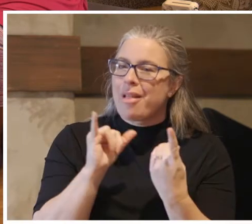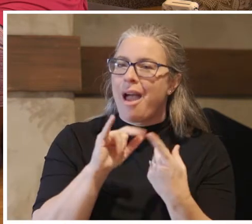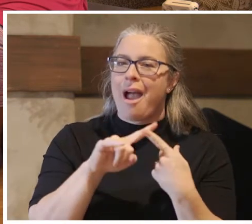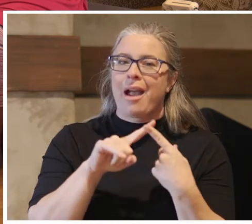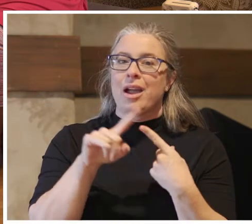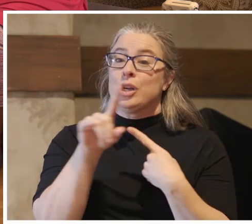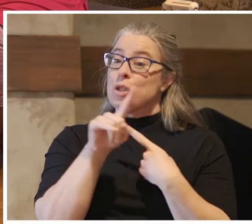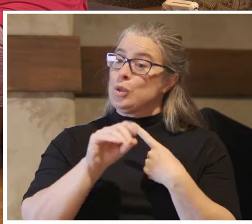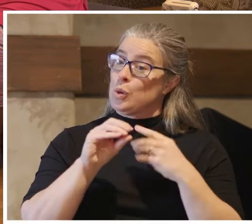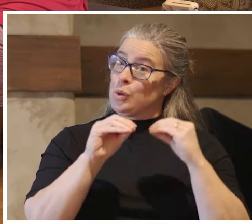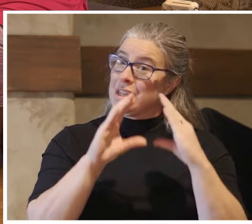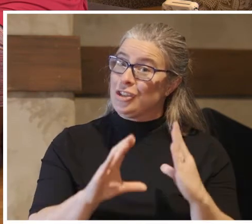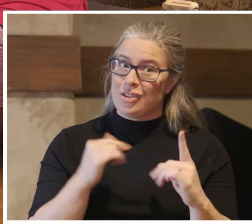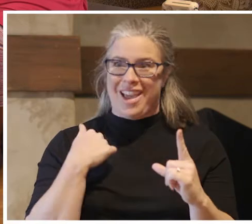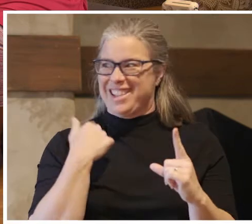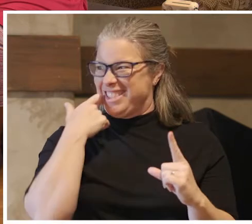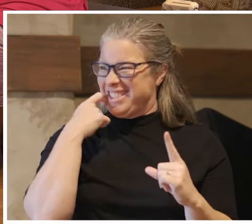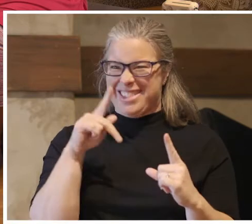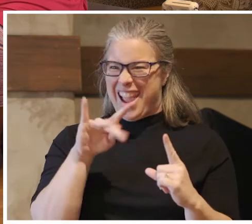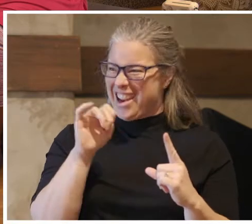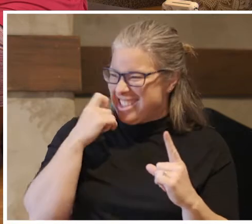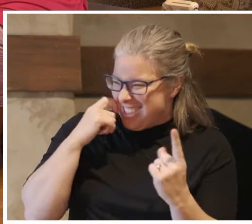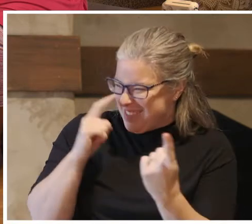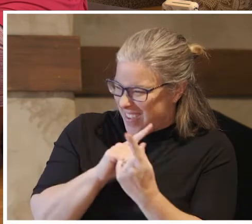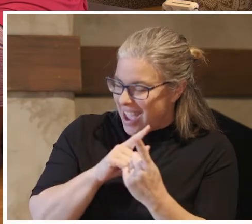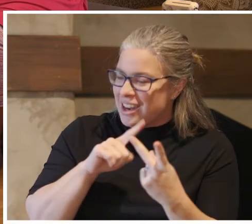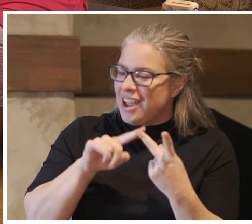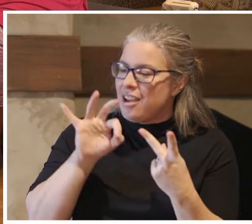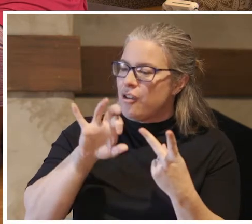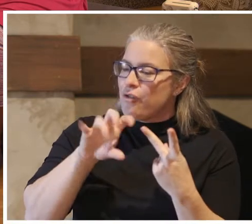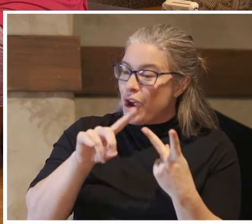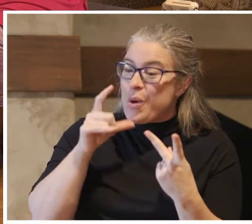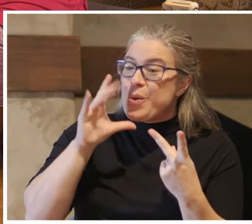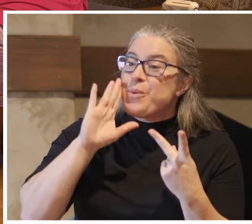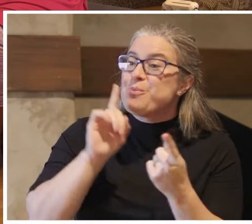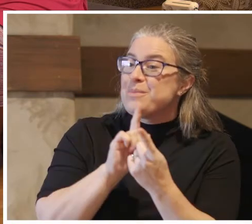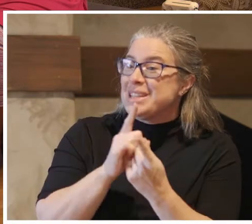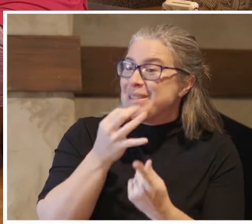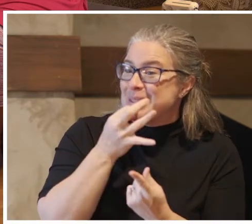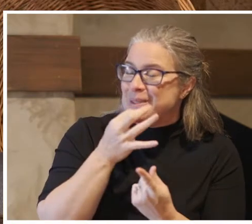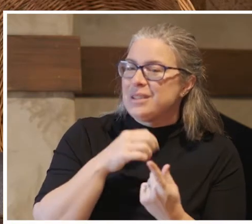like our zoo teachers, like Ms. Katie who you just met, and Mr. Fred, who you'll meet soon.